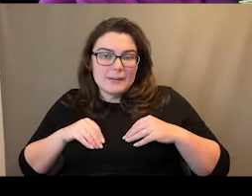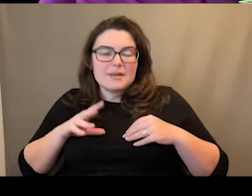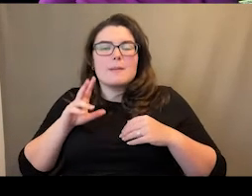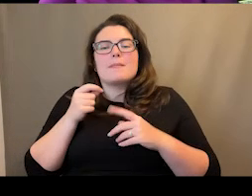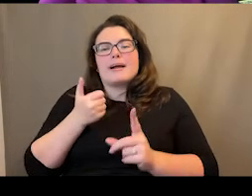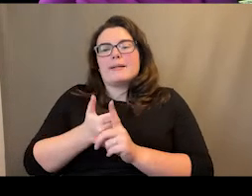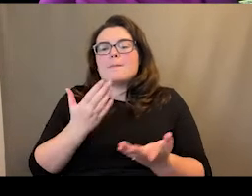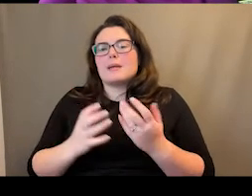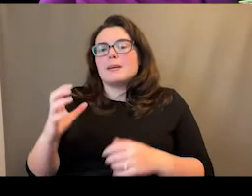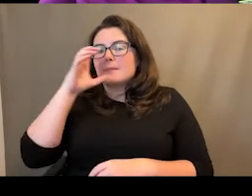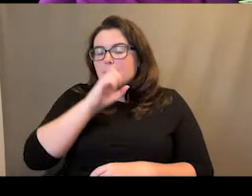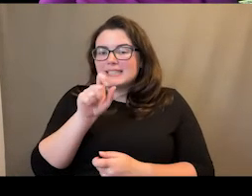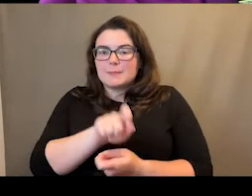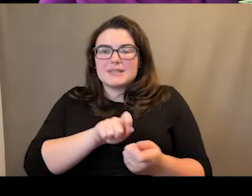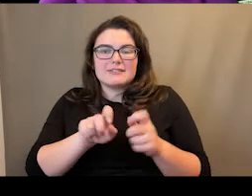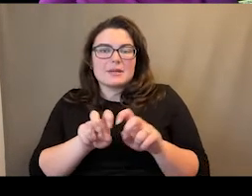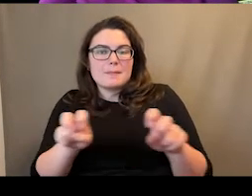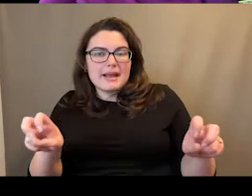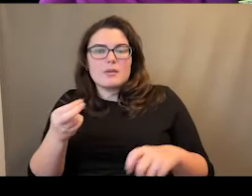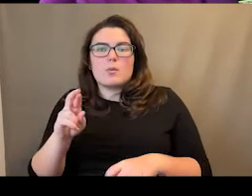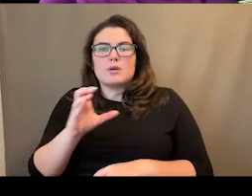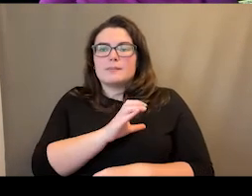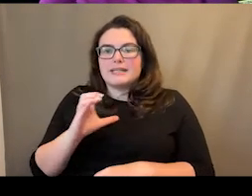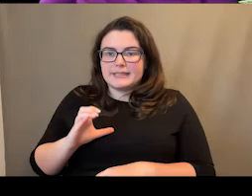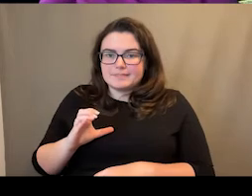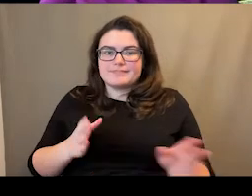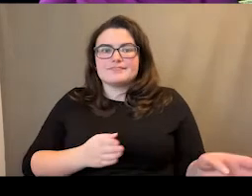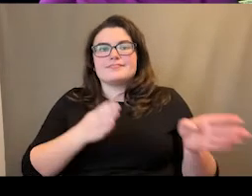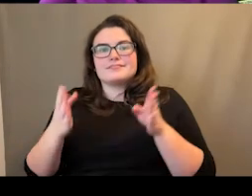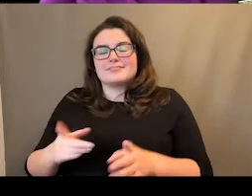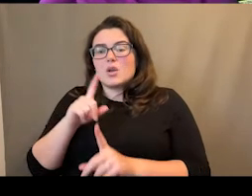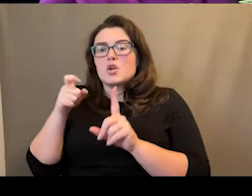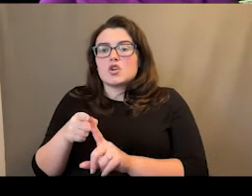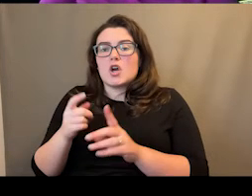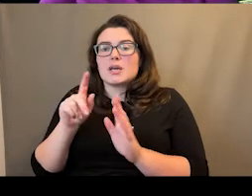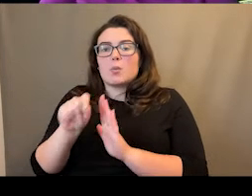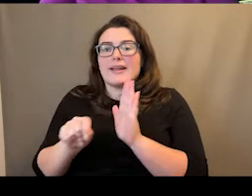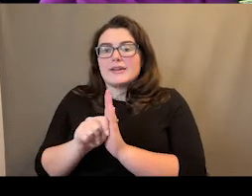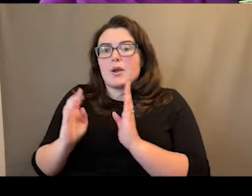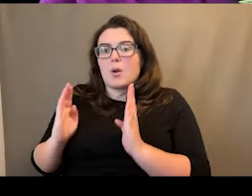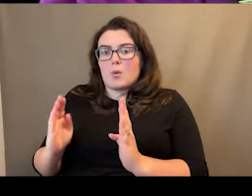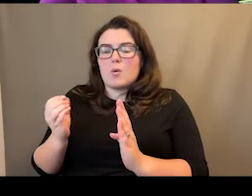miss a particular panel or committee. Then a target window or submission window